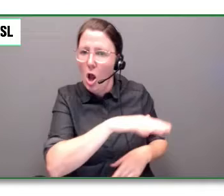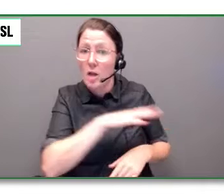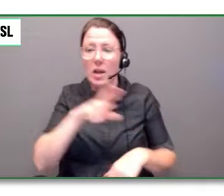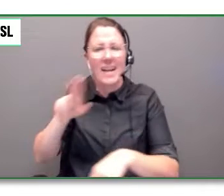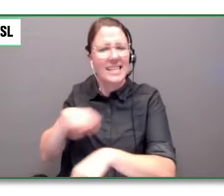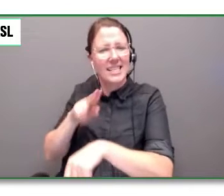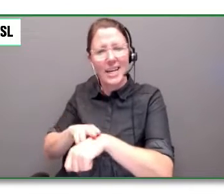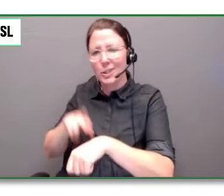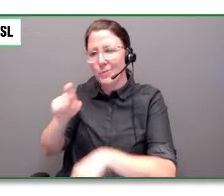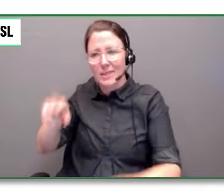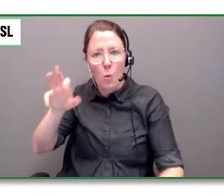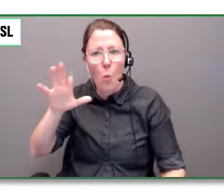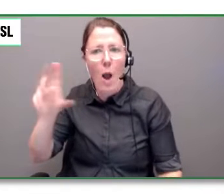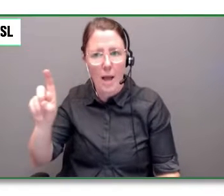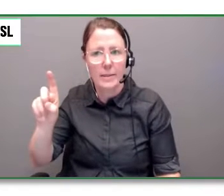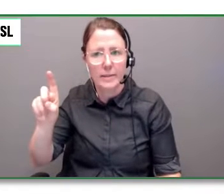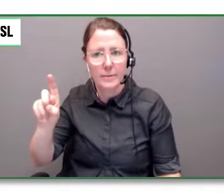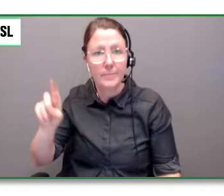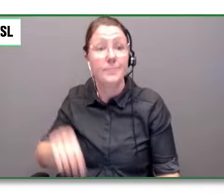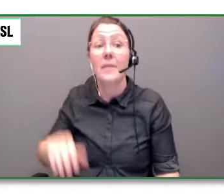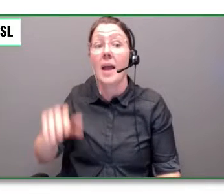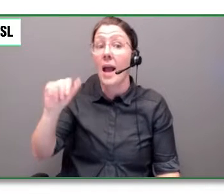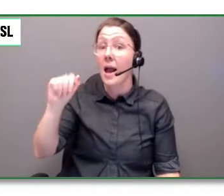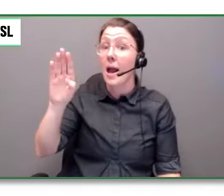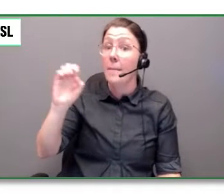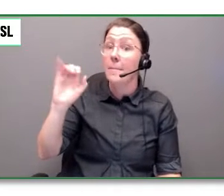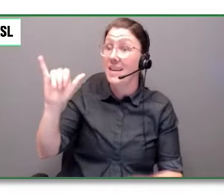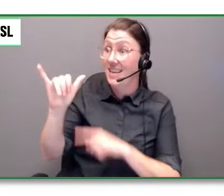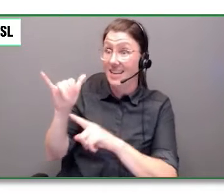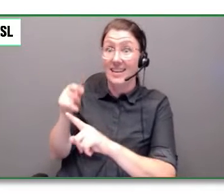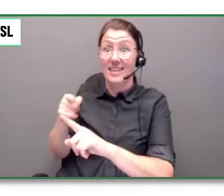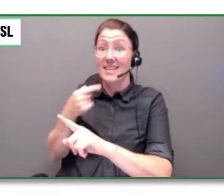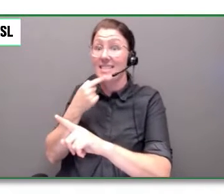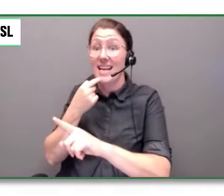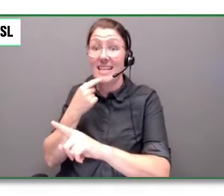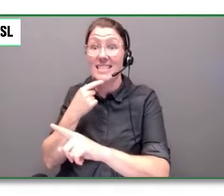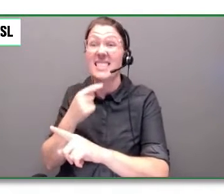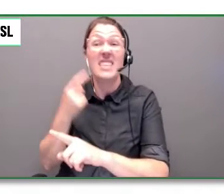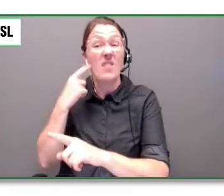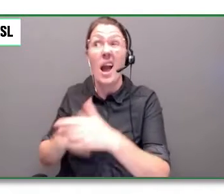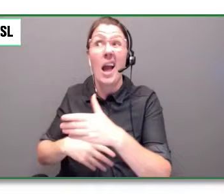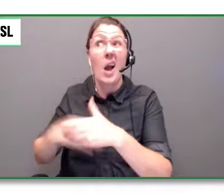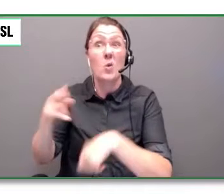nature should be accessible by foot only. Um and he doesn't like any sort of